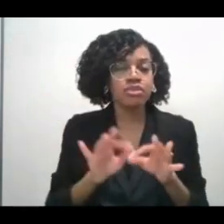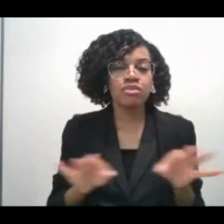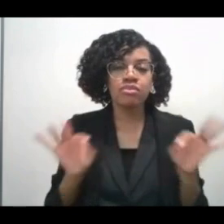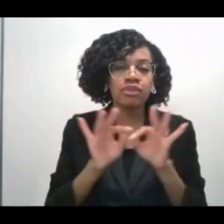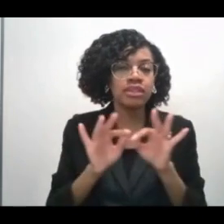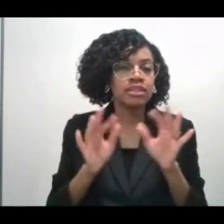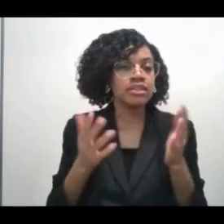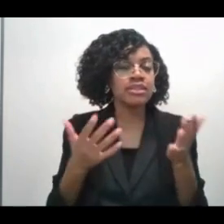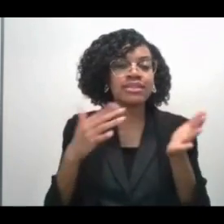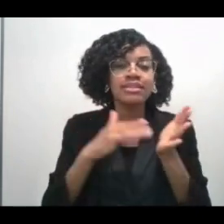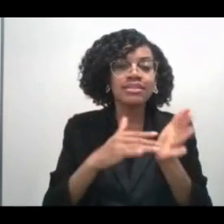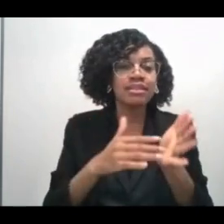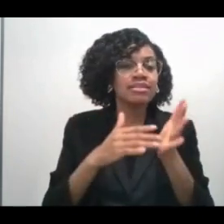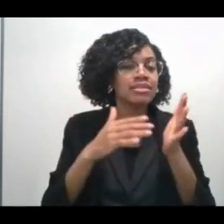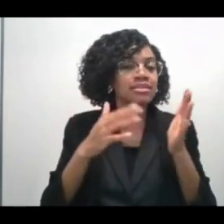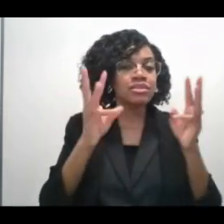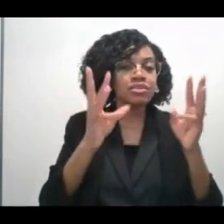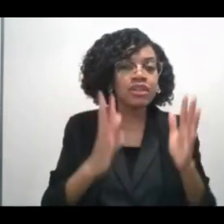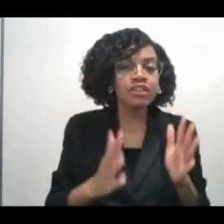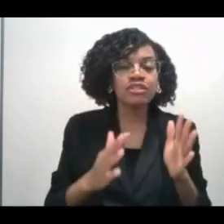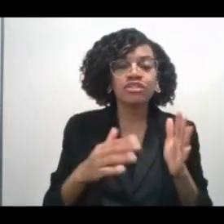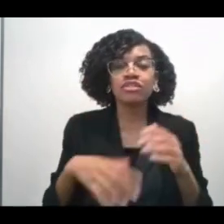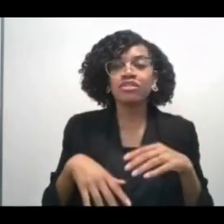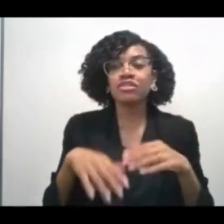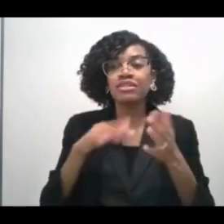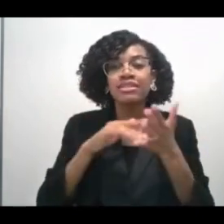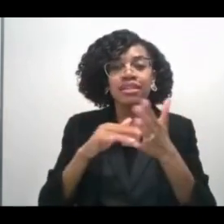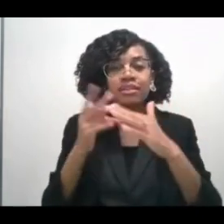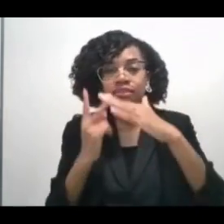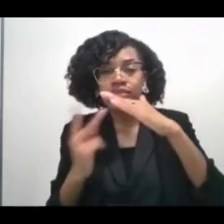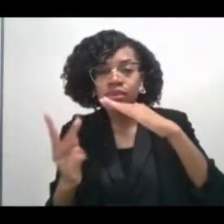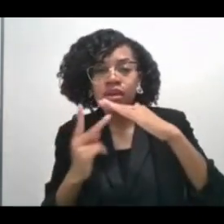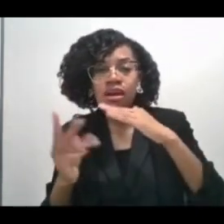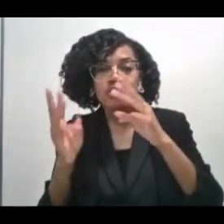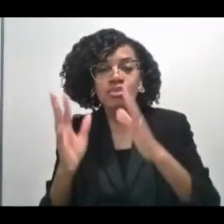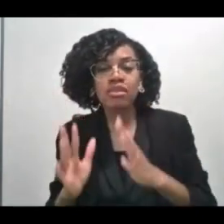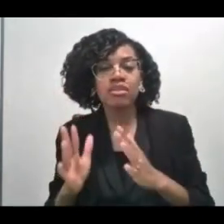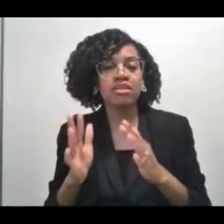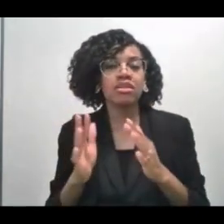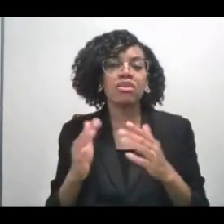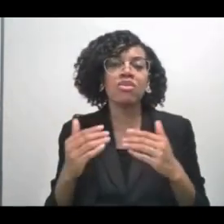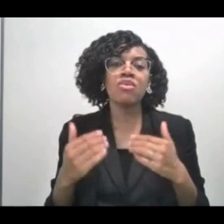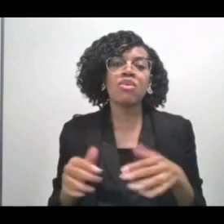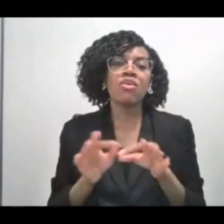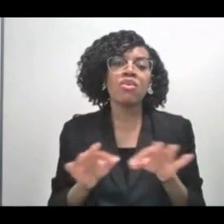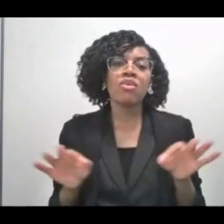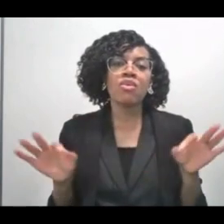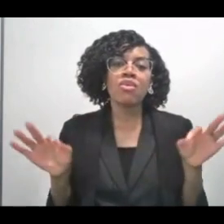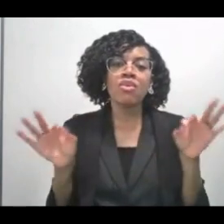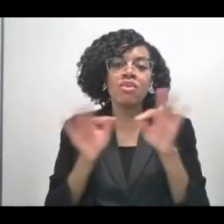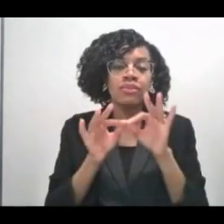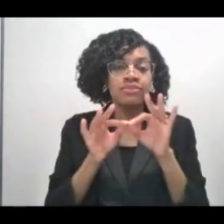components of bringing a climate literate workforce to bear on